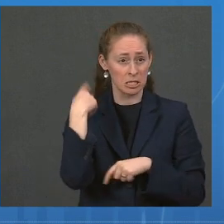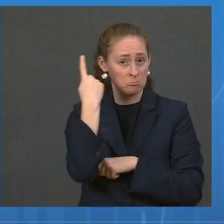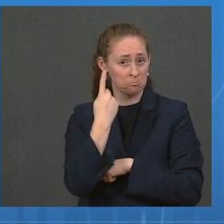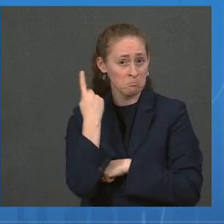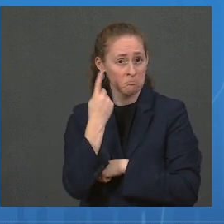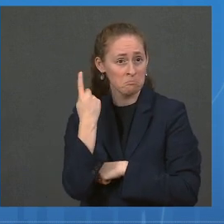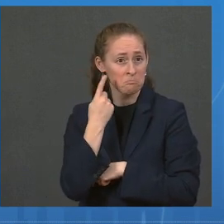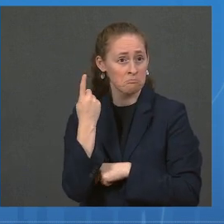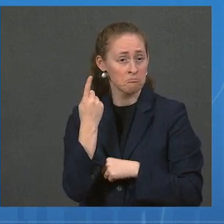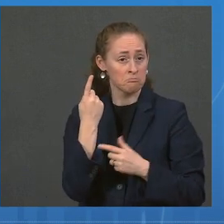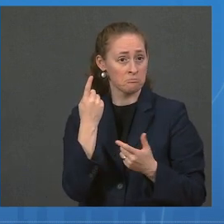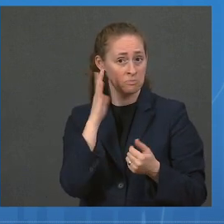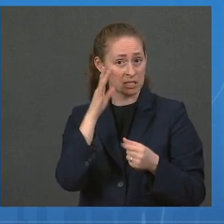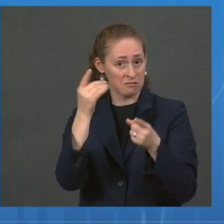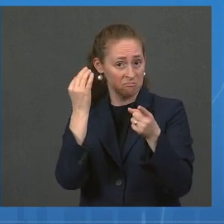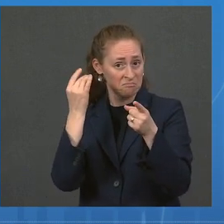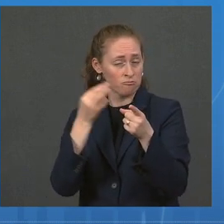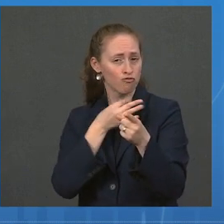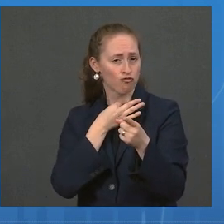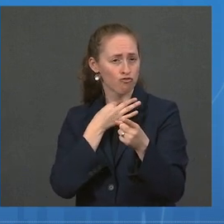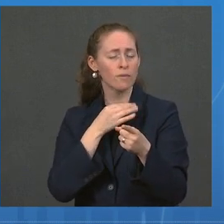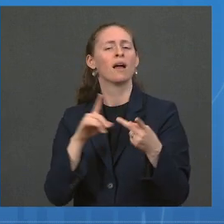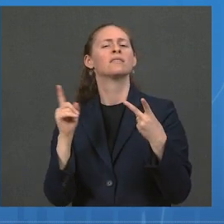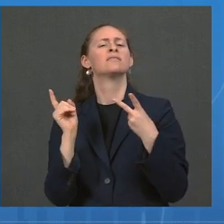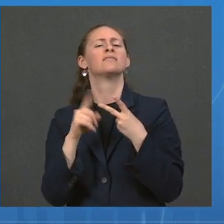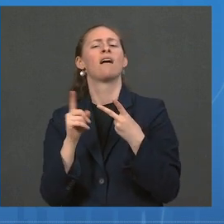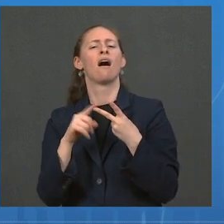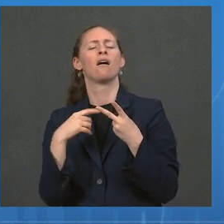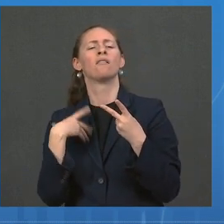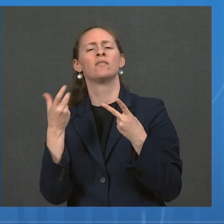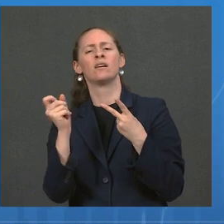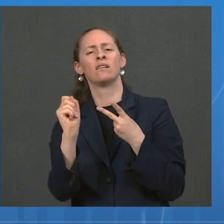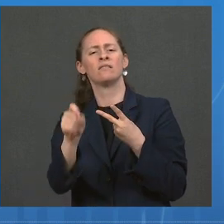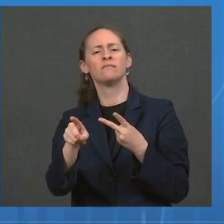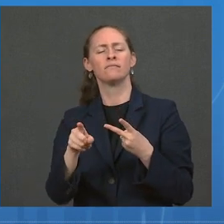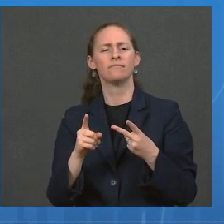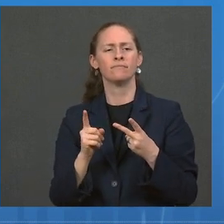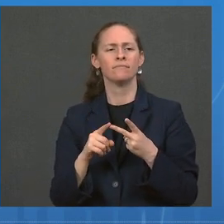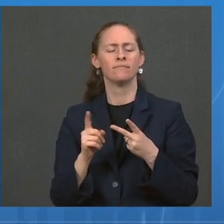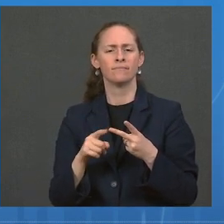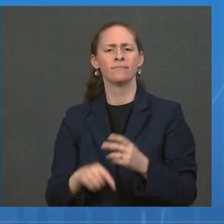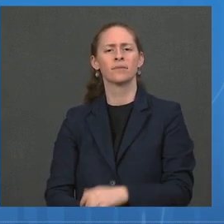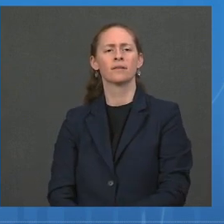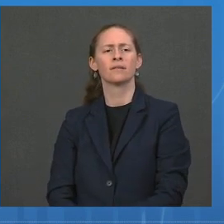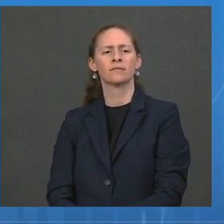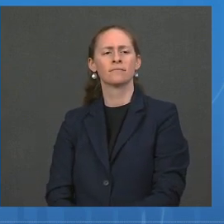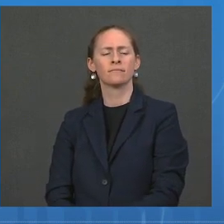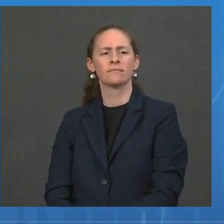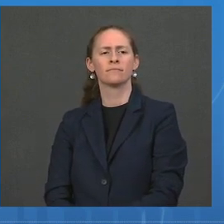And secondly, following on Sasha's question, you talked about that it's important to lay plans